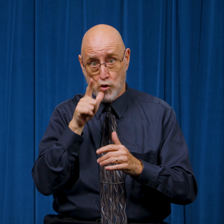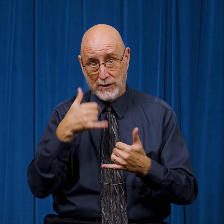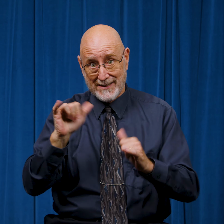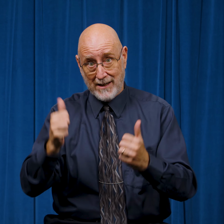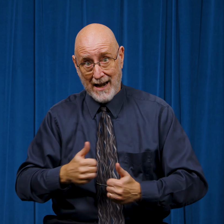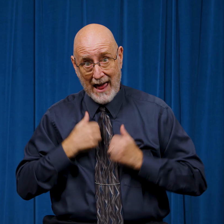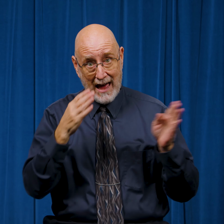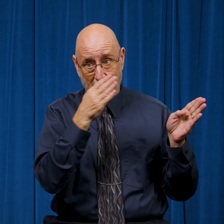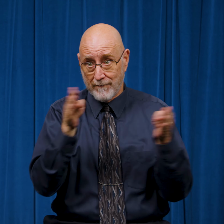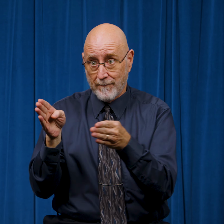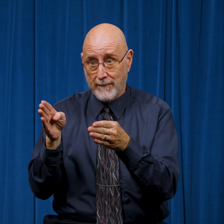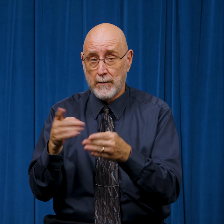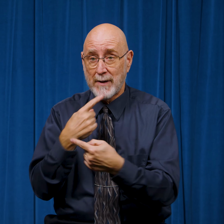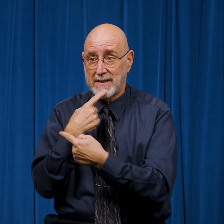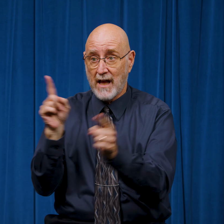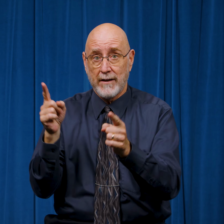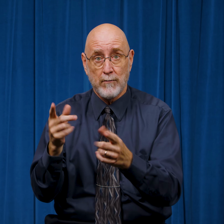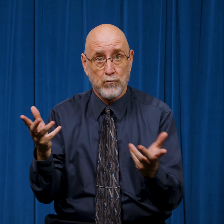by saying the following: